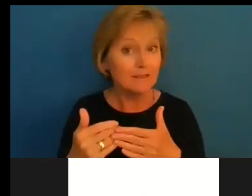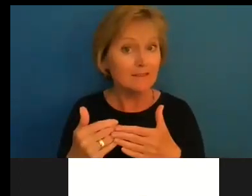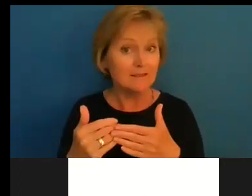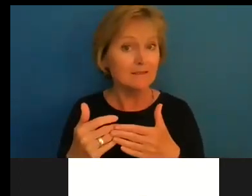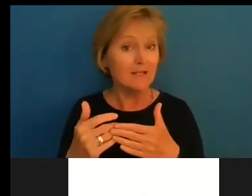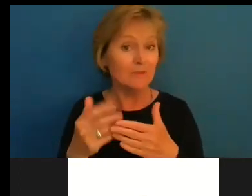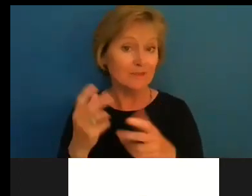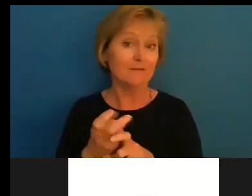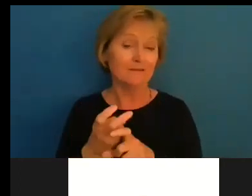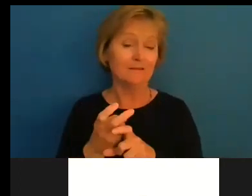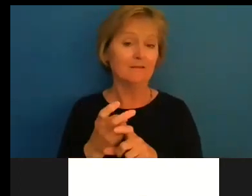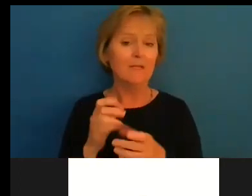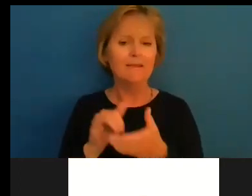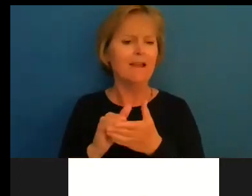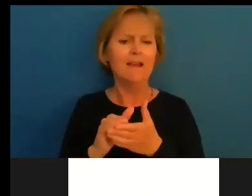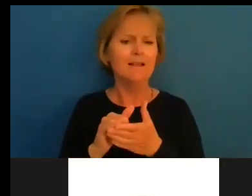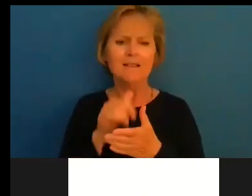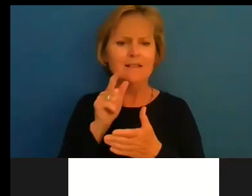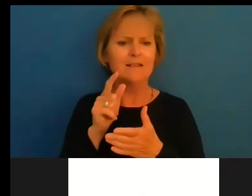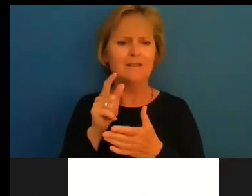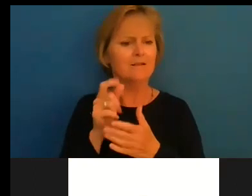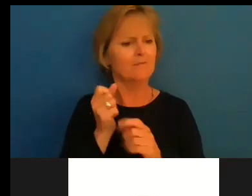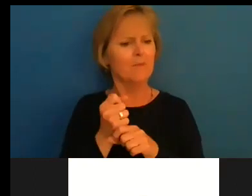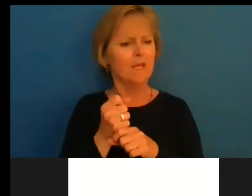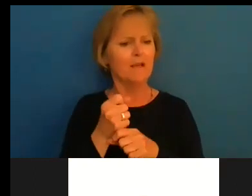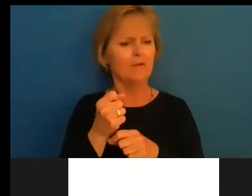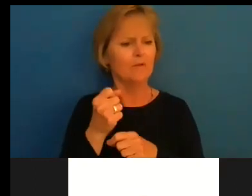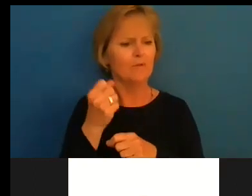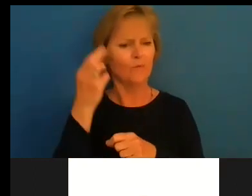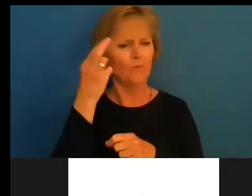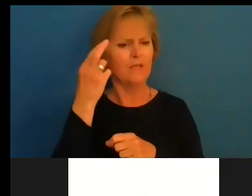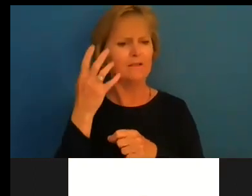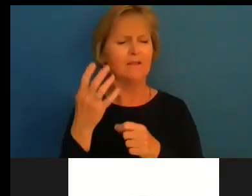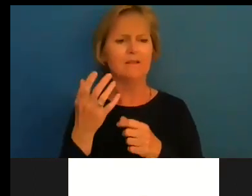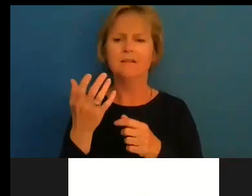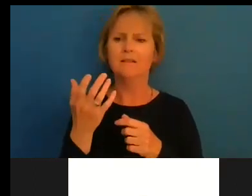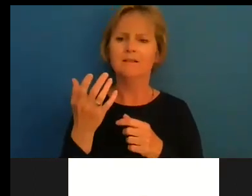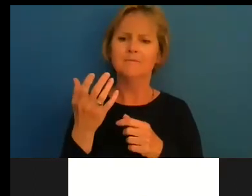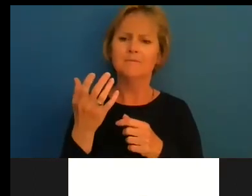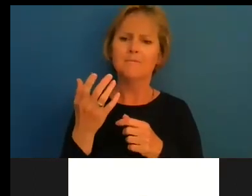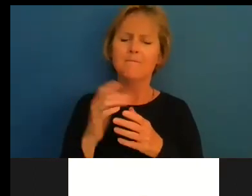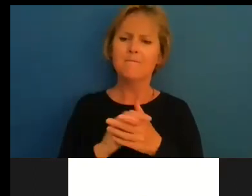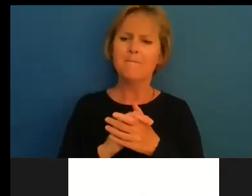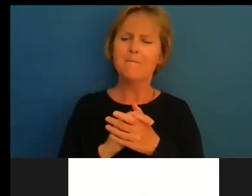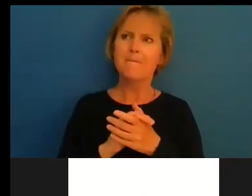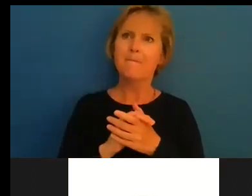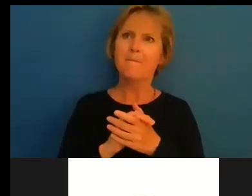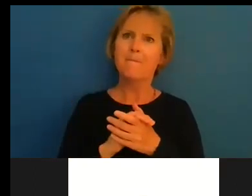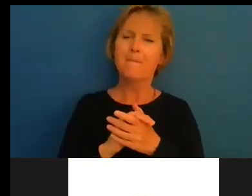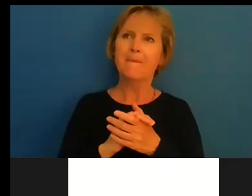but that doesn't justify the level of sheer